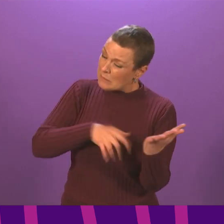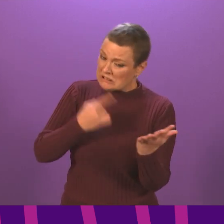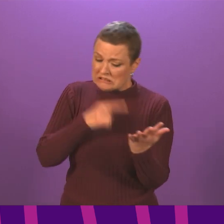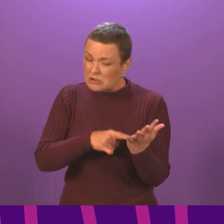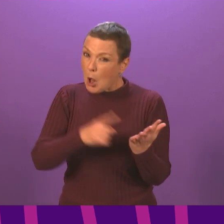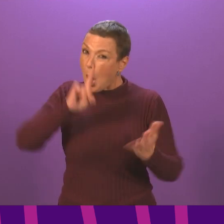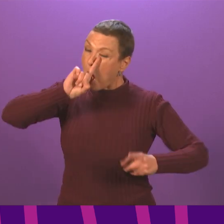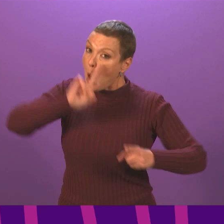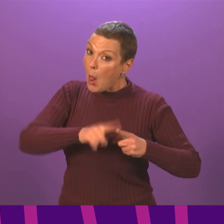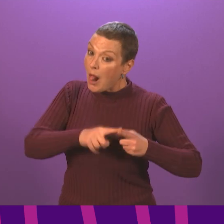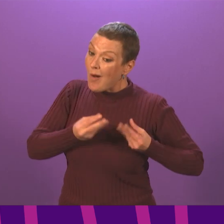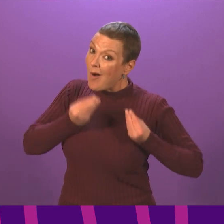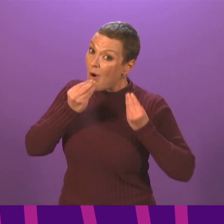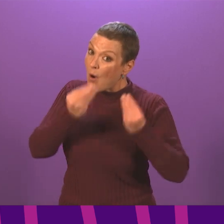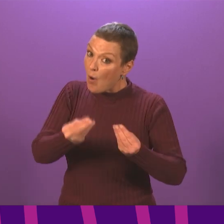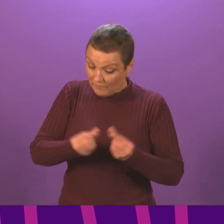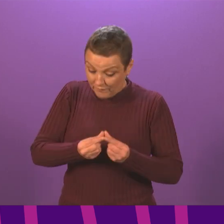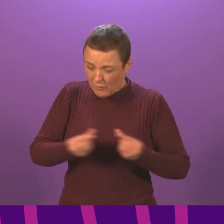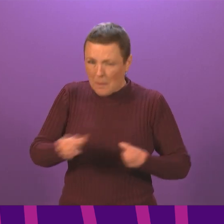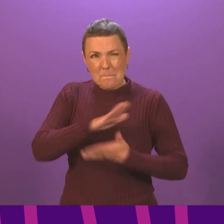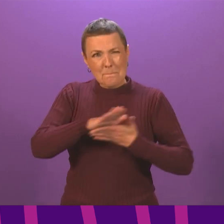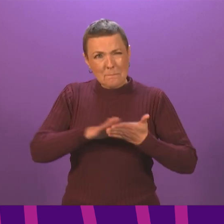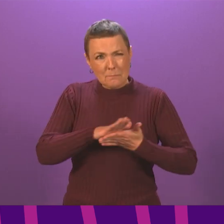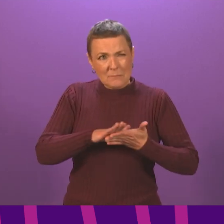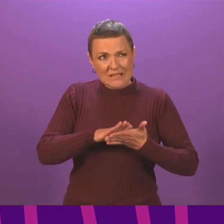available for that, but will it be made available to students while they are still at home,